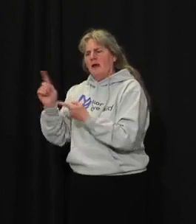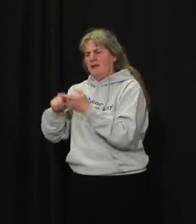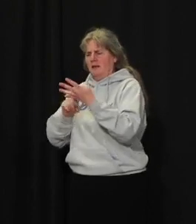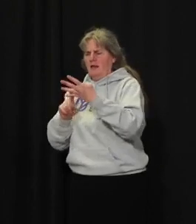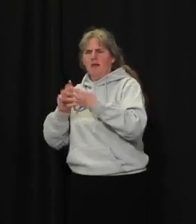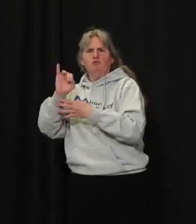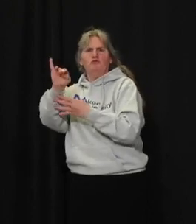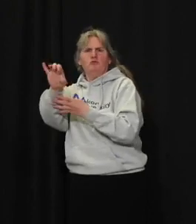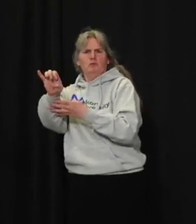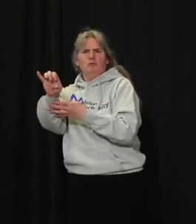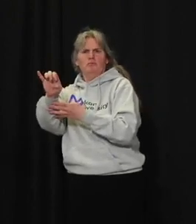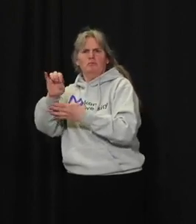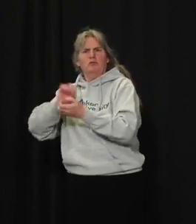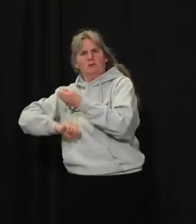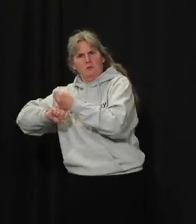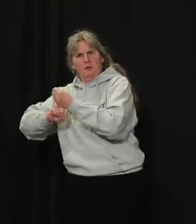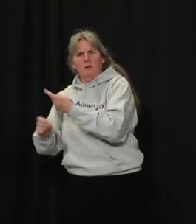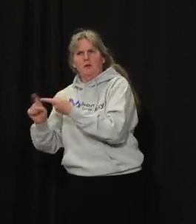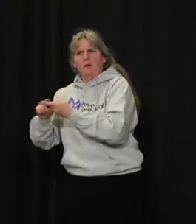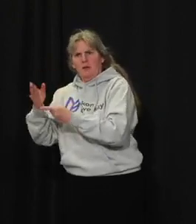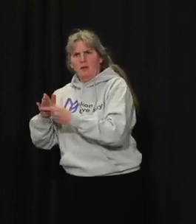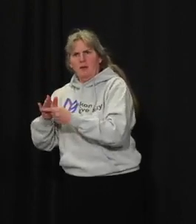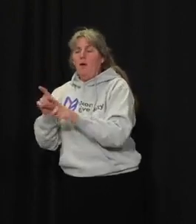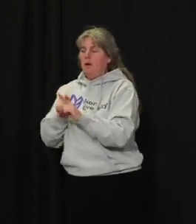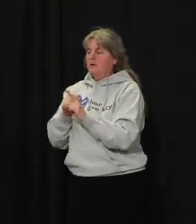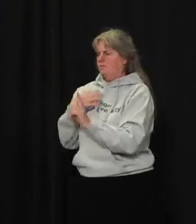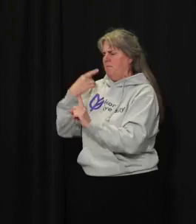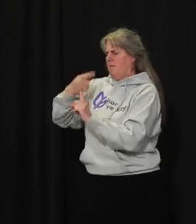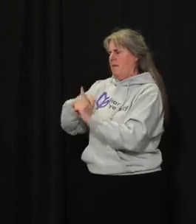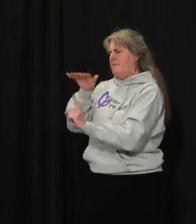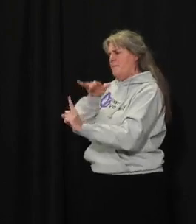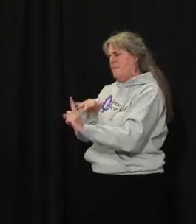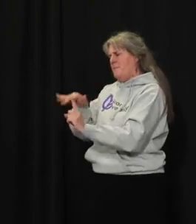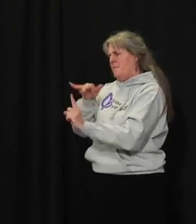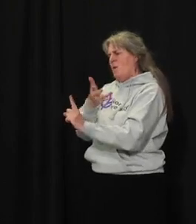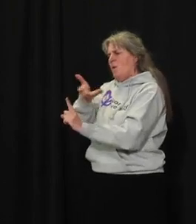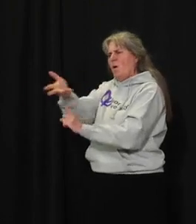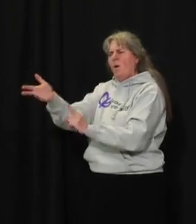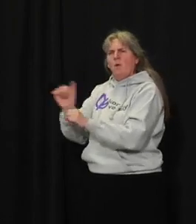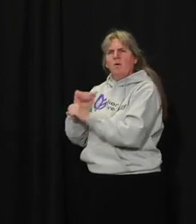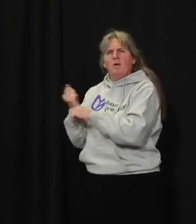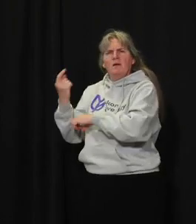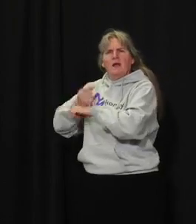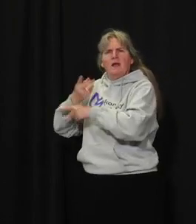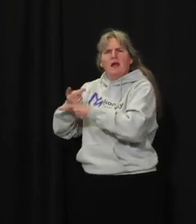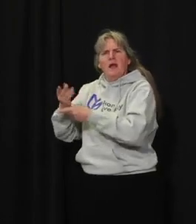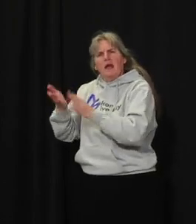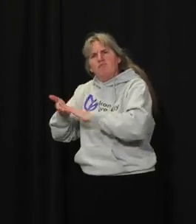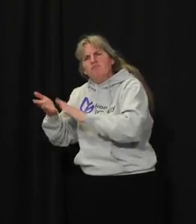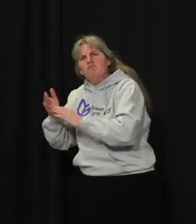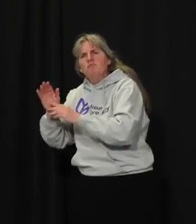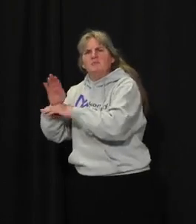until the end of June. Over the next month, we will continue to work with childcare operators and owners to